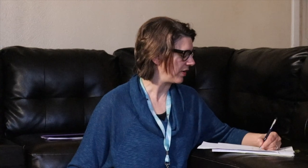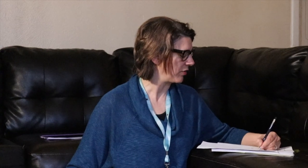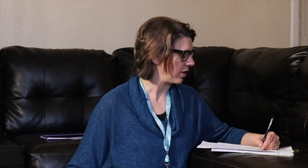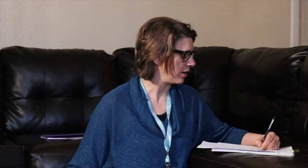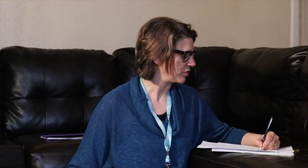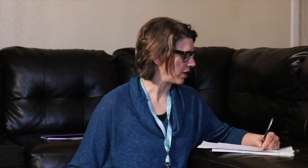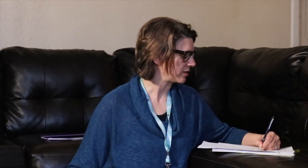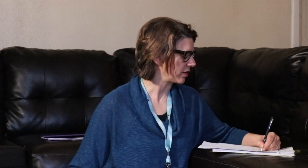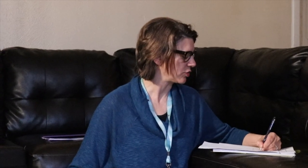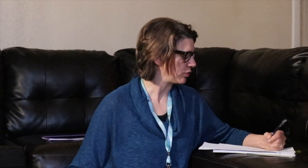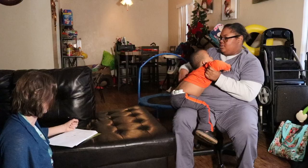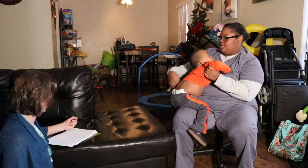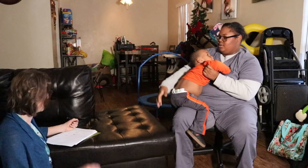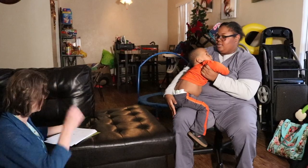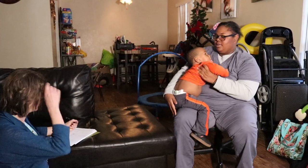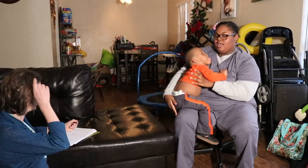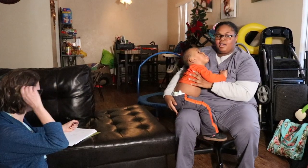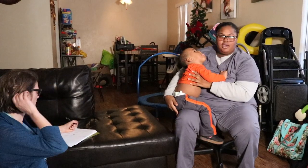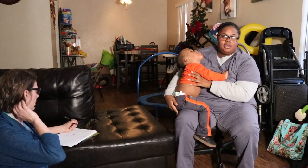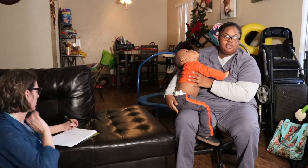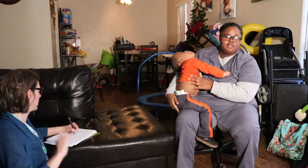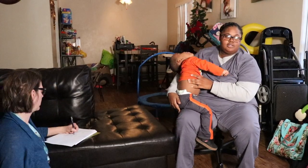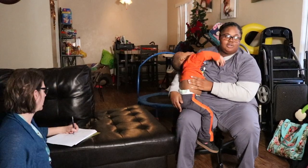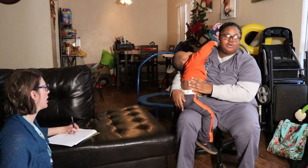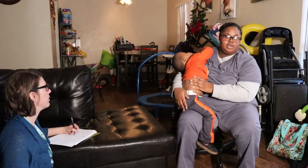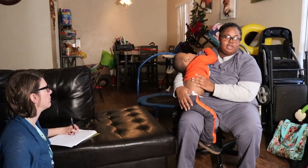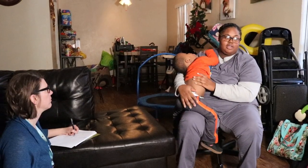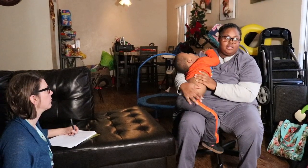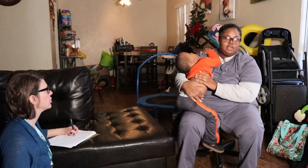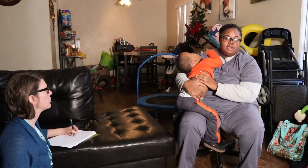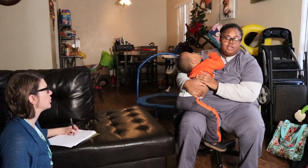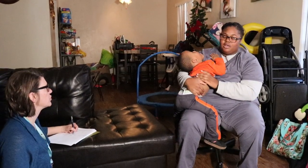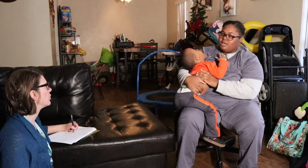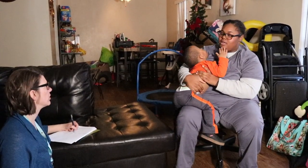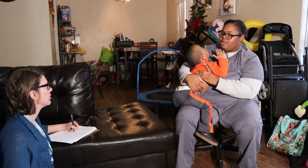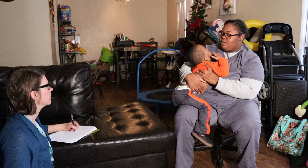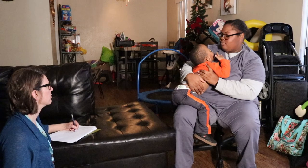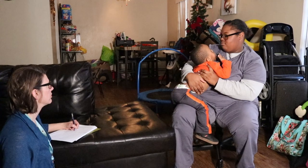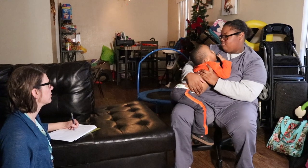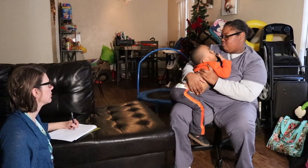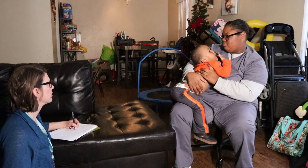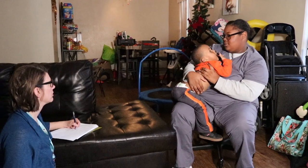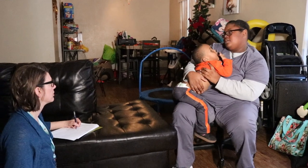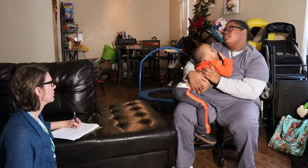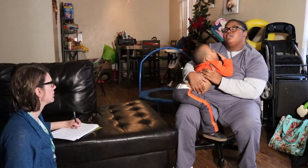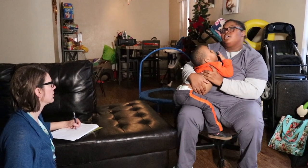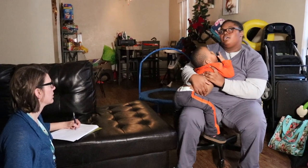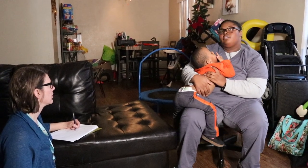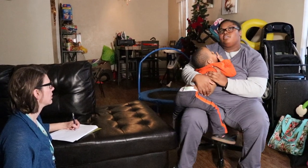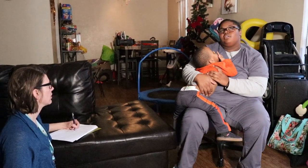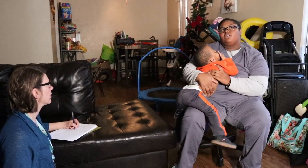How about a favorite object, like a toy? Yeah, toy. Which one? Um, I don't know.